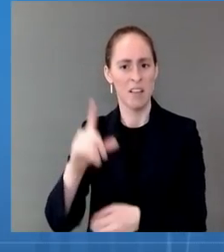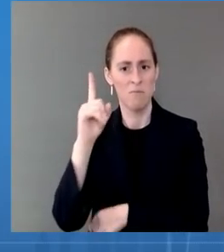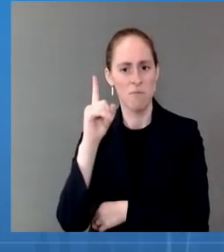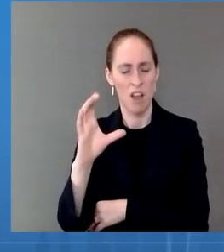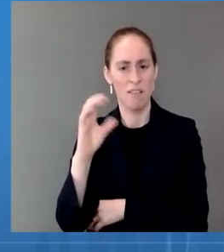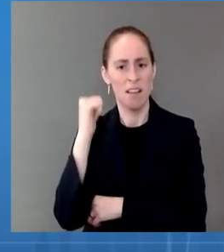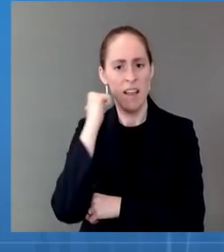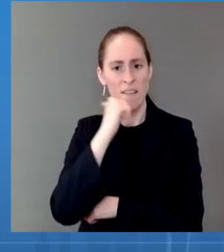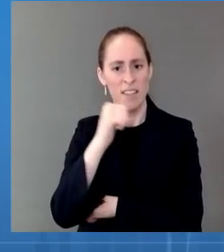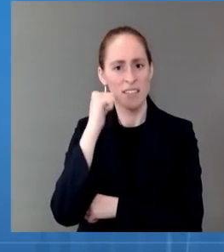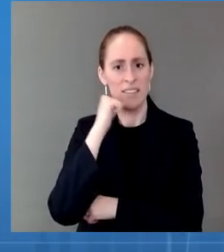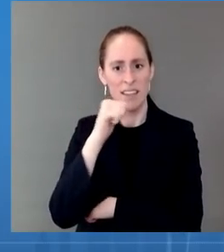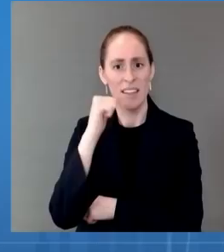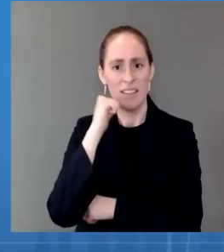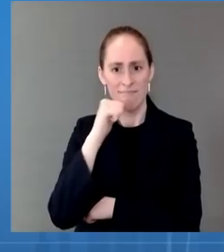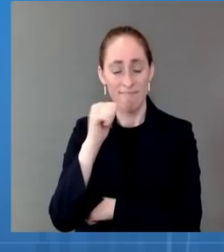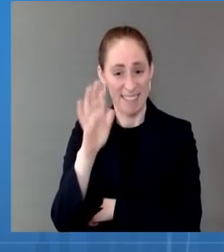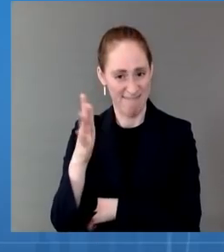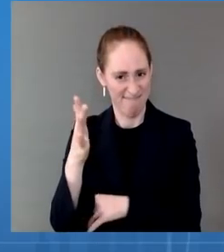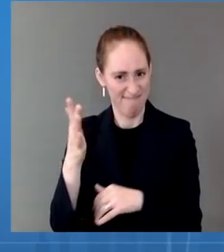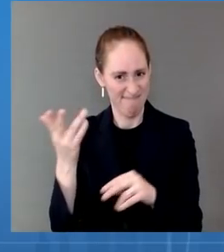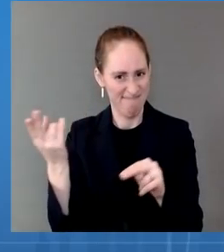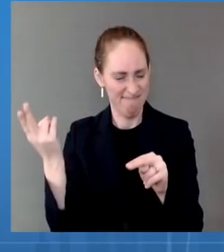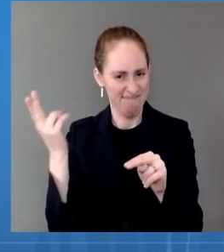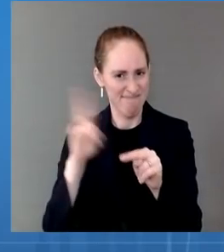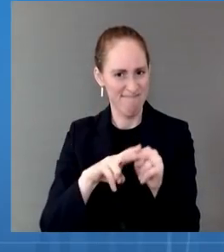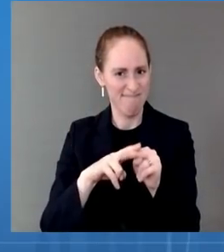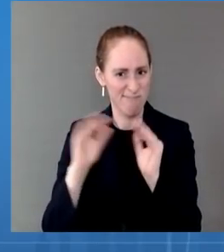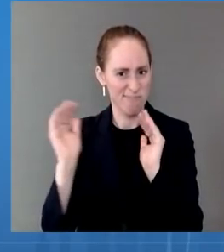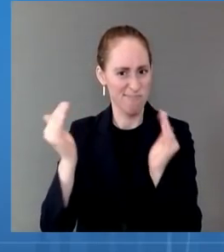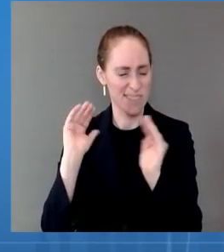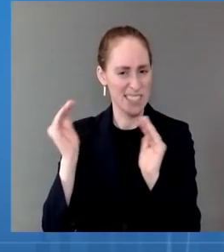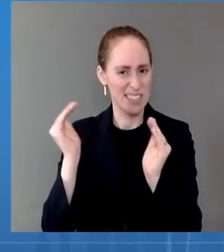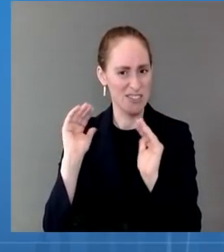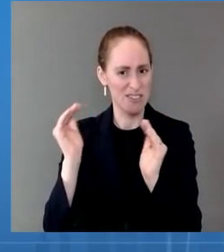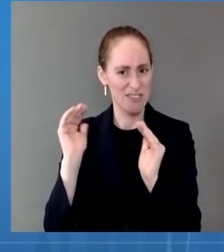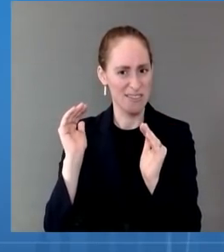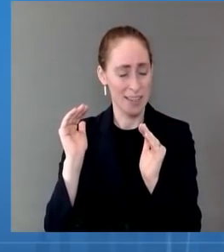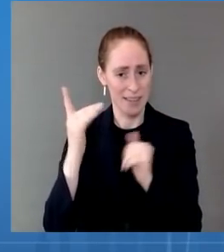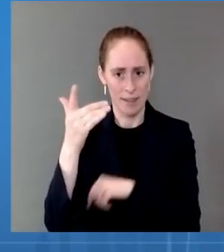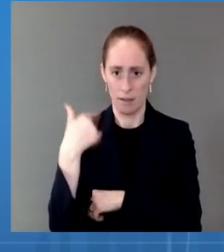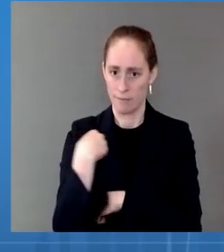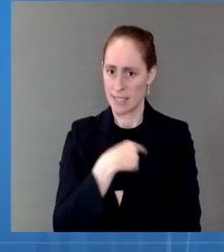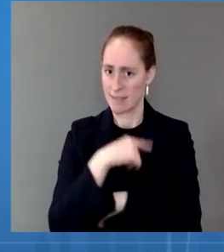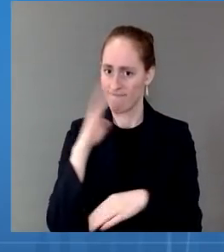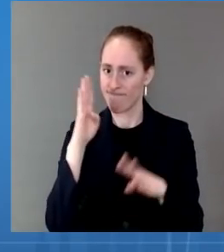I know we all remain concerned about where we are in the pandemic, both with Delta and now with the Omicron variant.